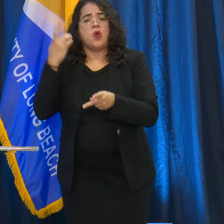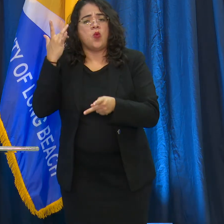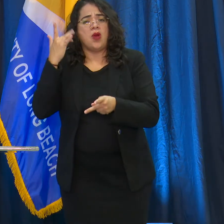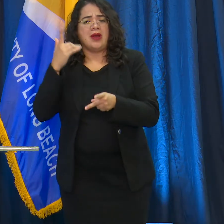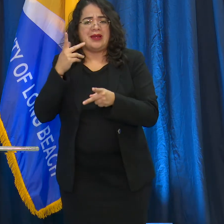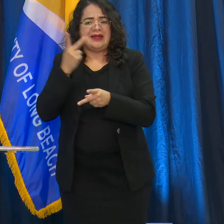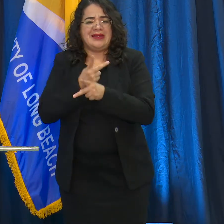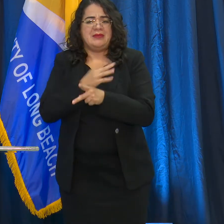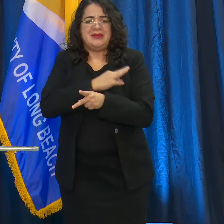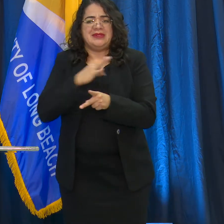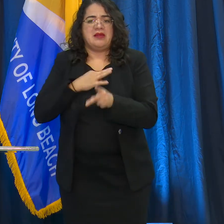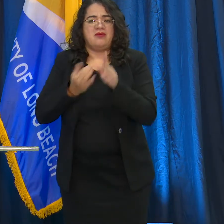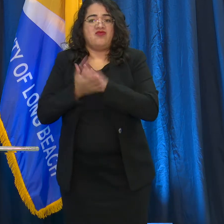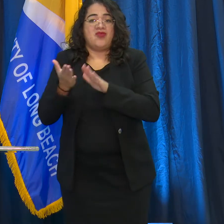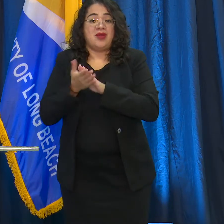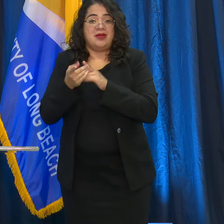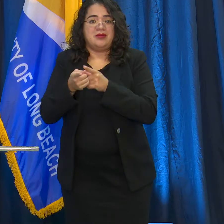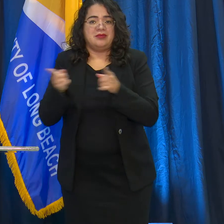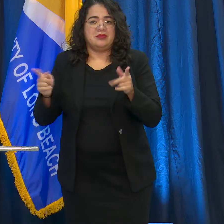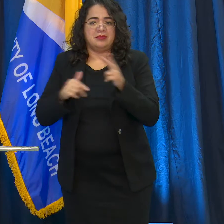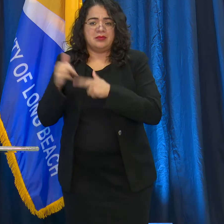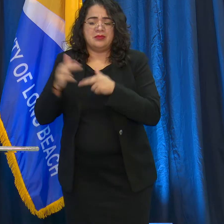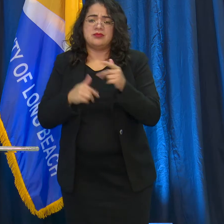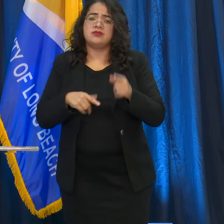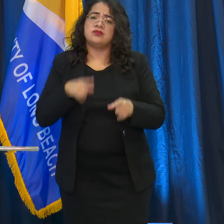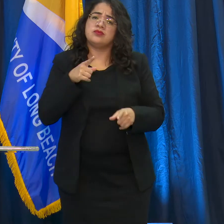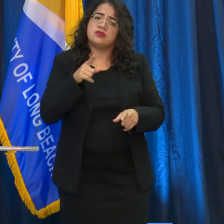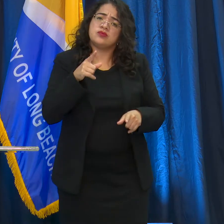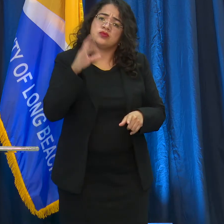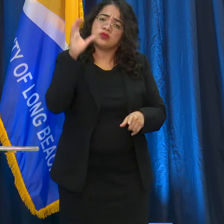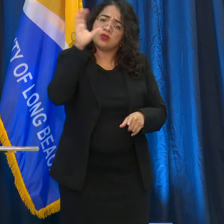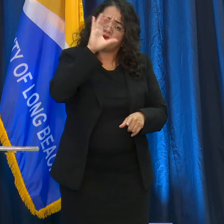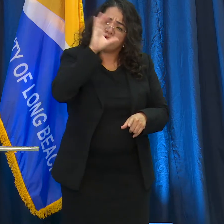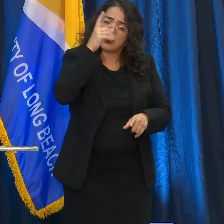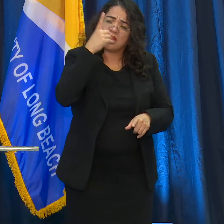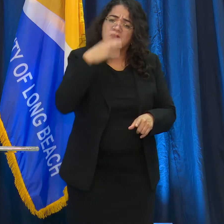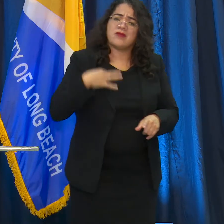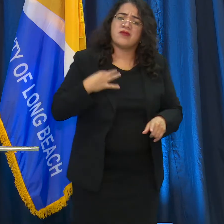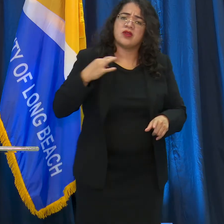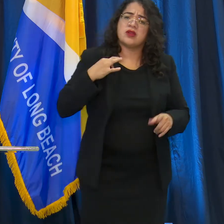All right, are you looking for volunteer contact tracers?